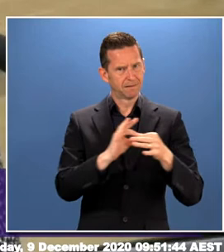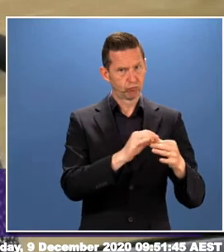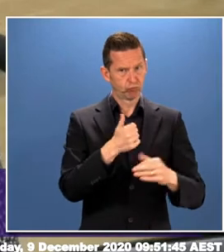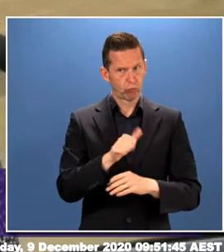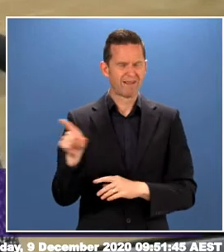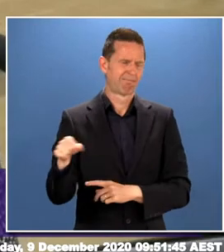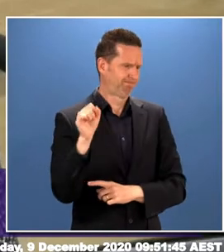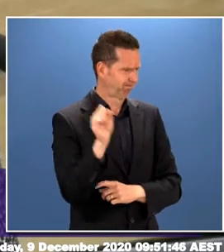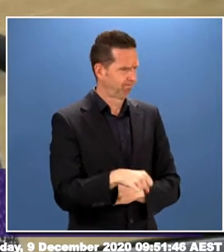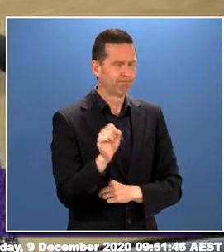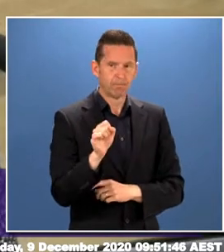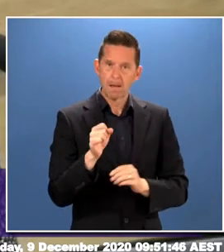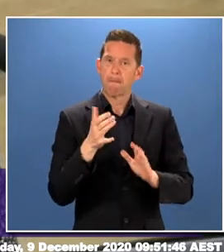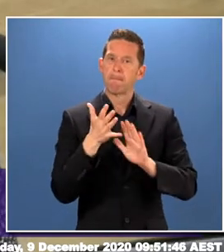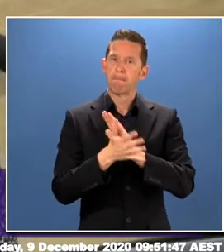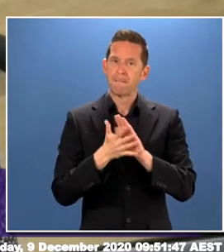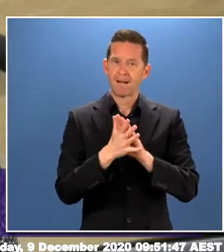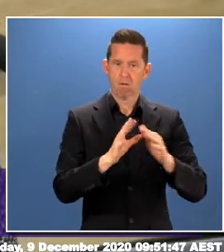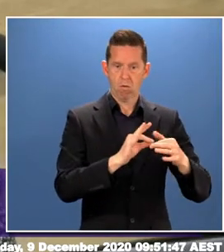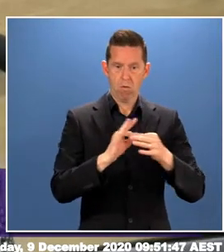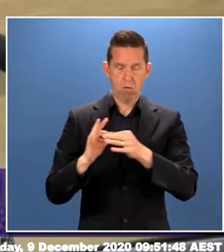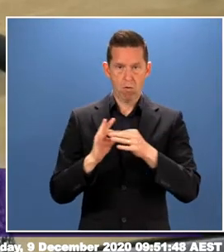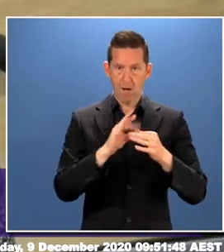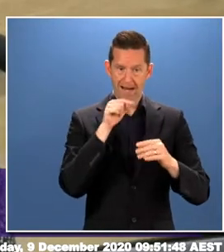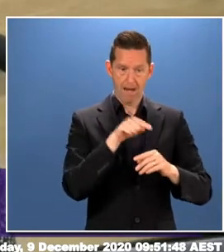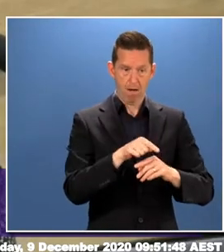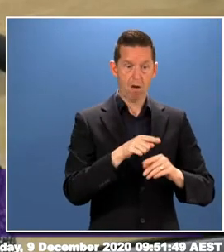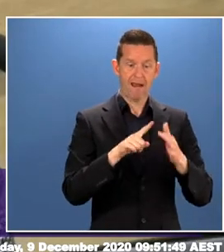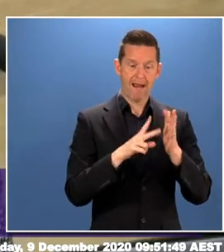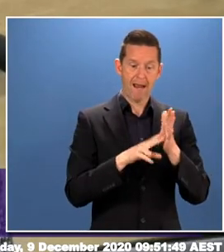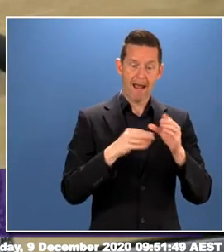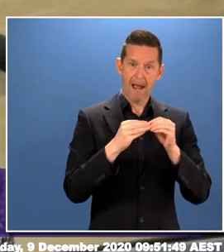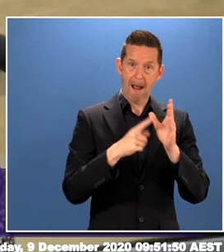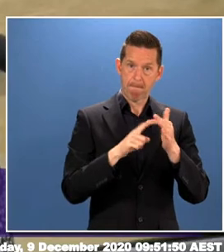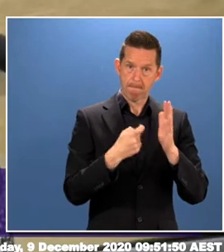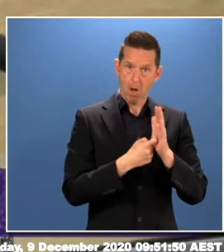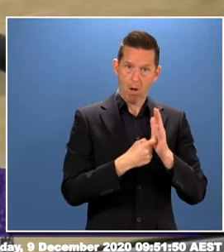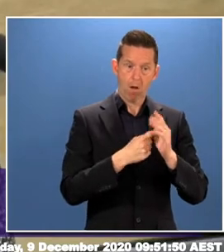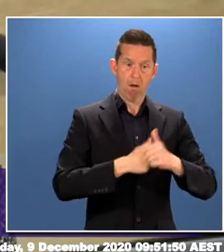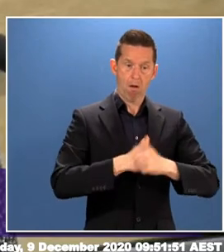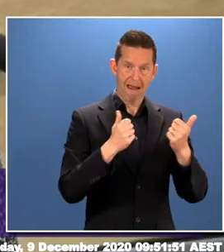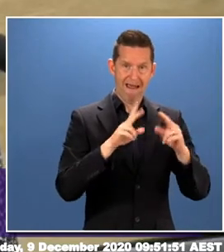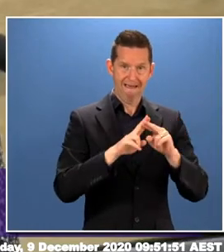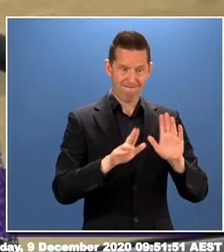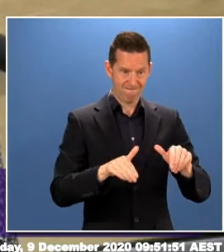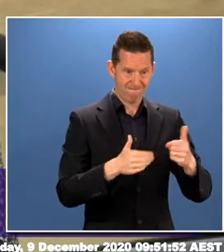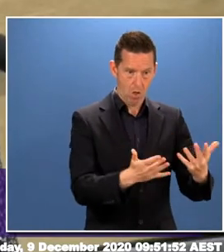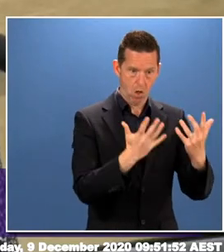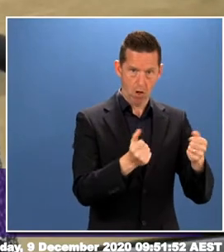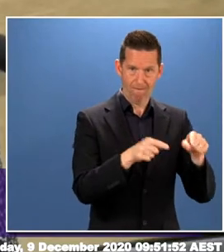By that I mean that something can be an enabler if it is provided or if it is done well, but equally the same thing could be a